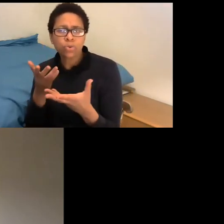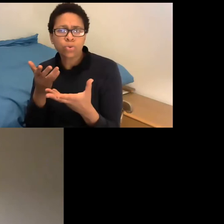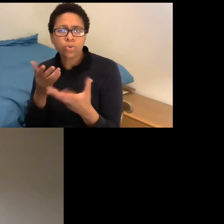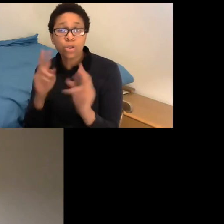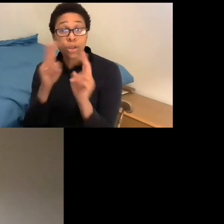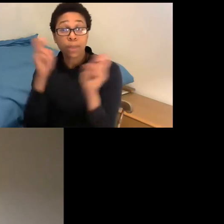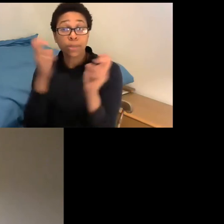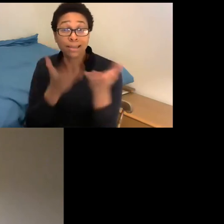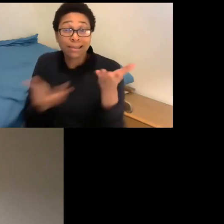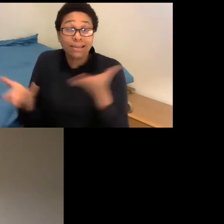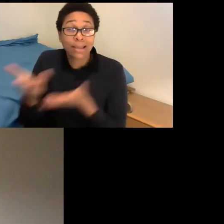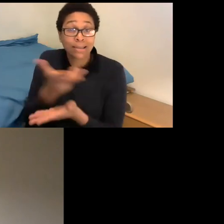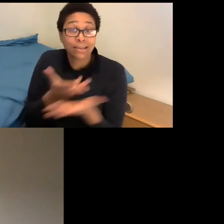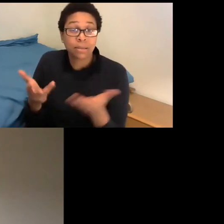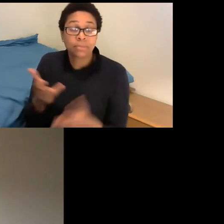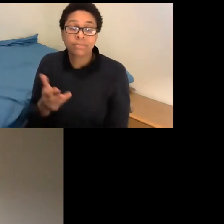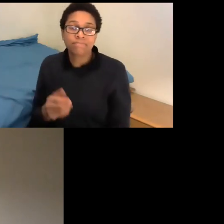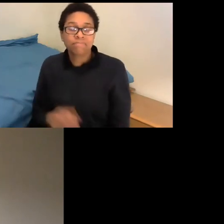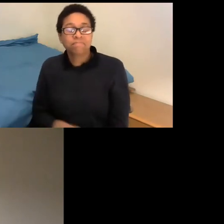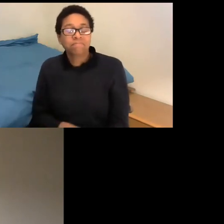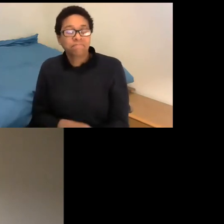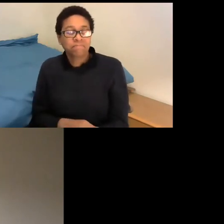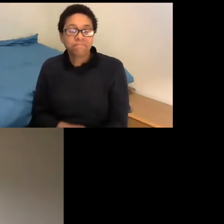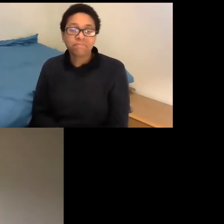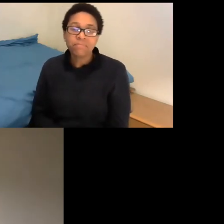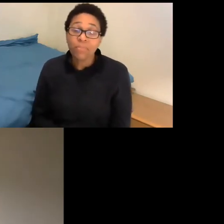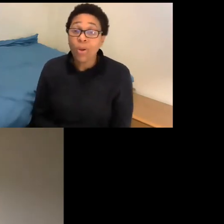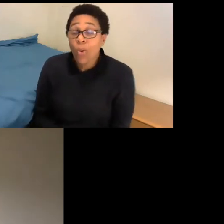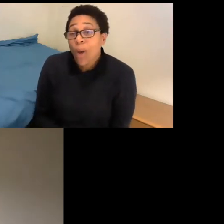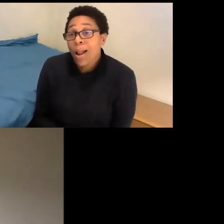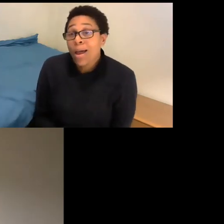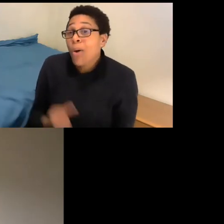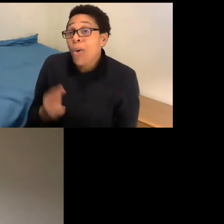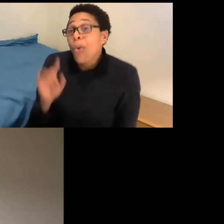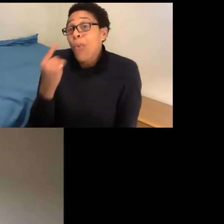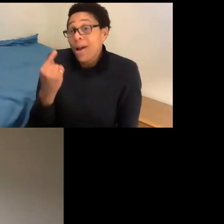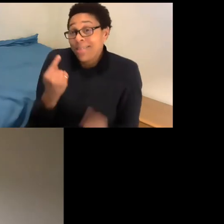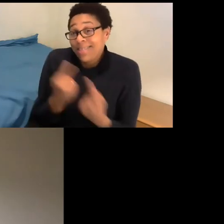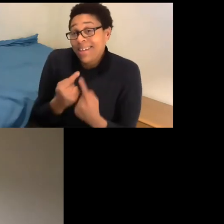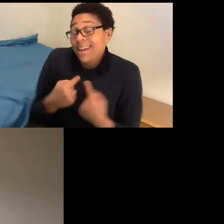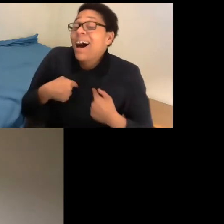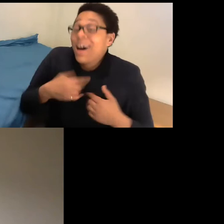Dr Shah: So one of the things I really wanted to do was break out as a recording artist. I used to play music in Australia.